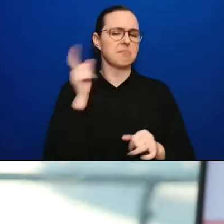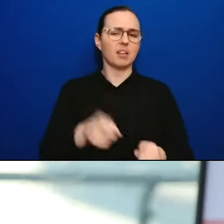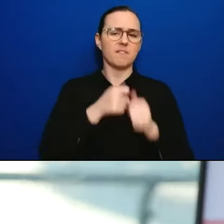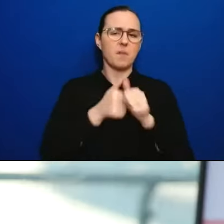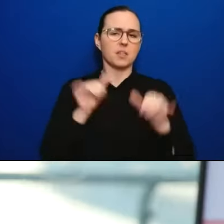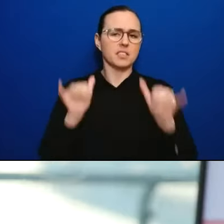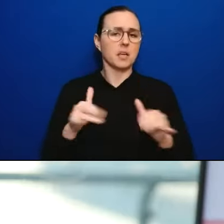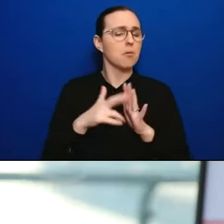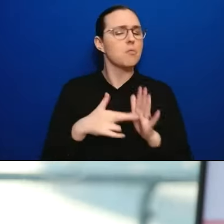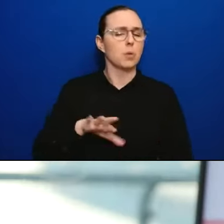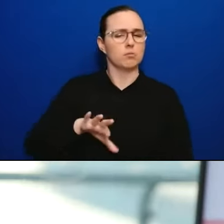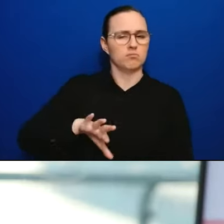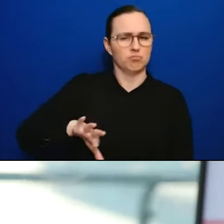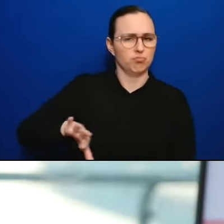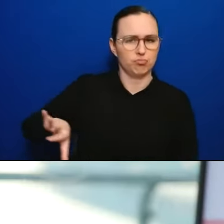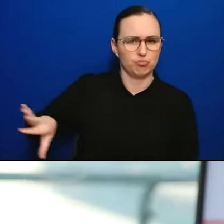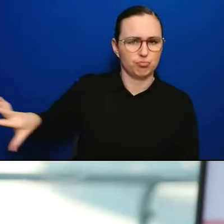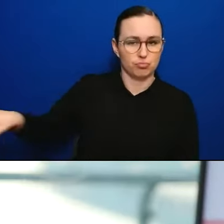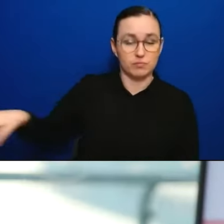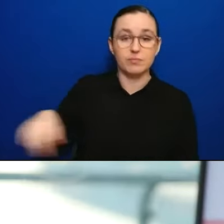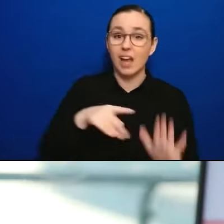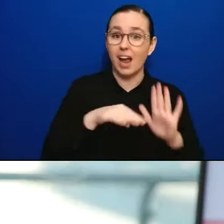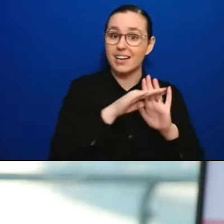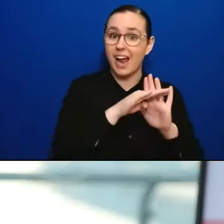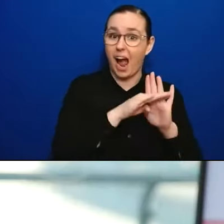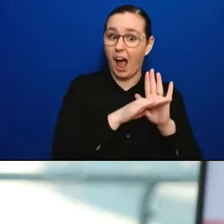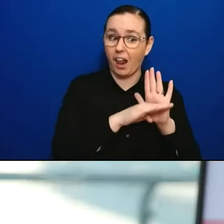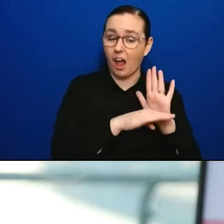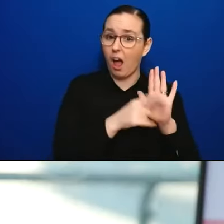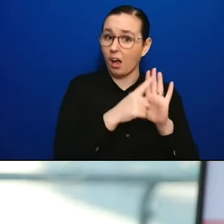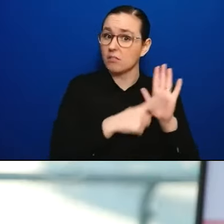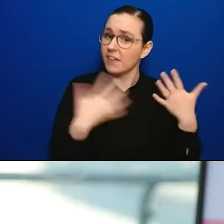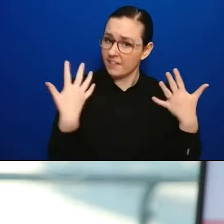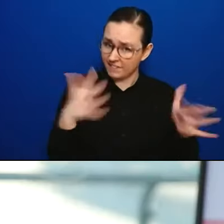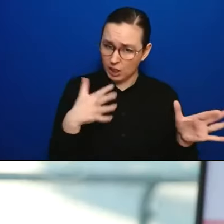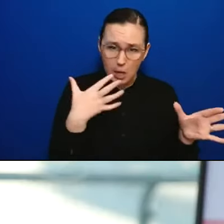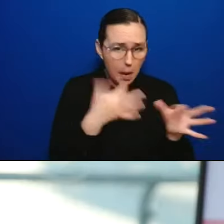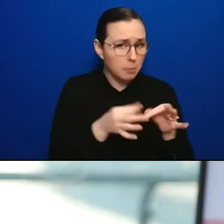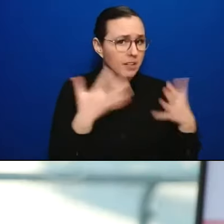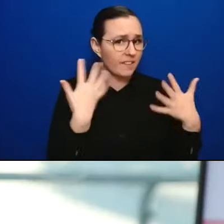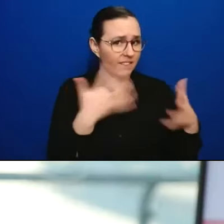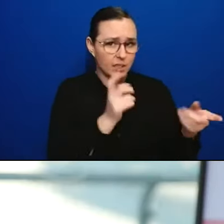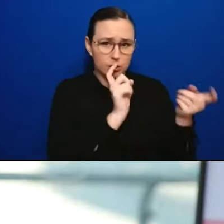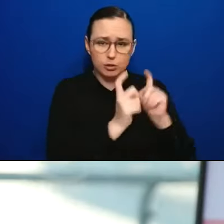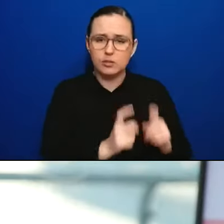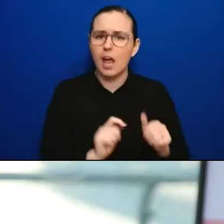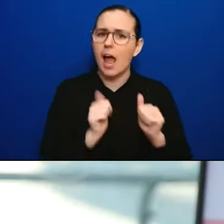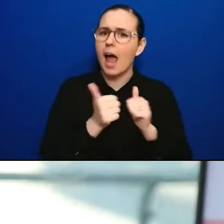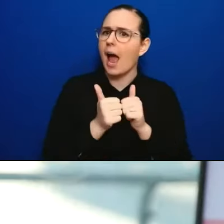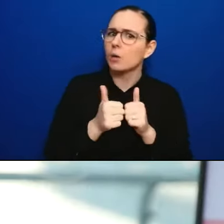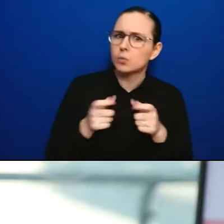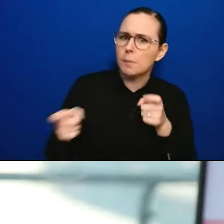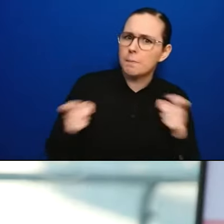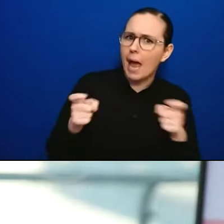now. So this one-size-fits-all approach is no longer applicable.